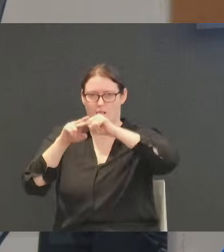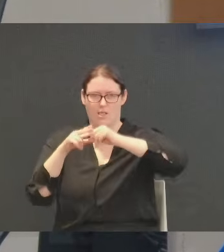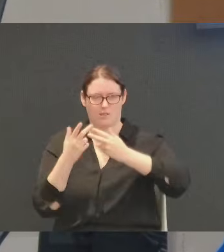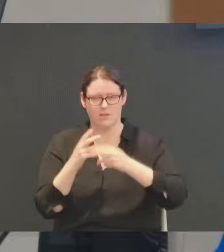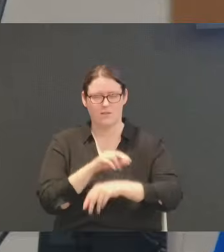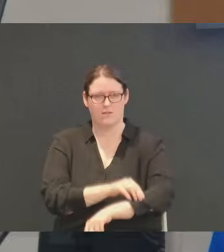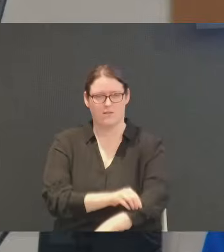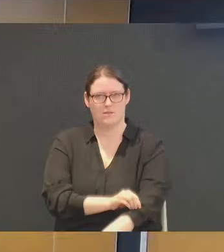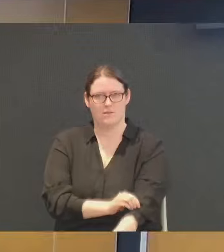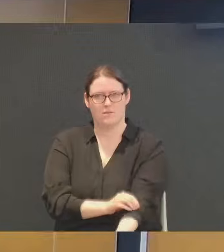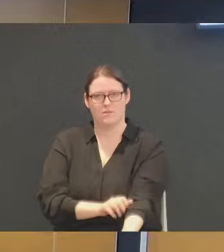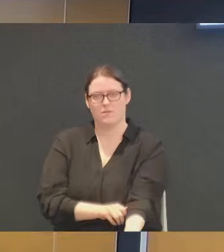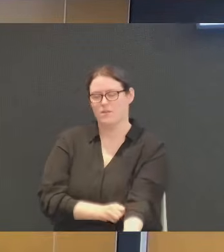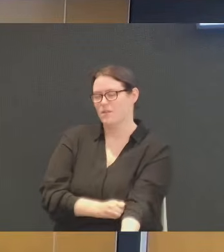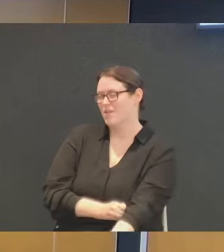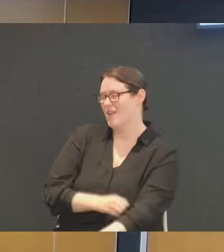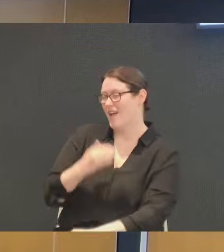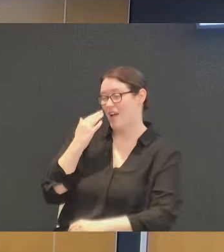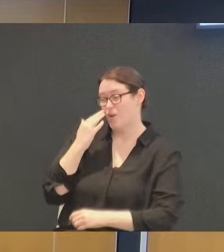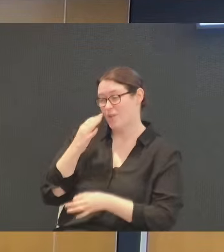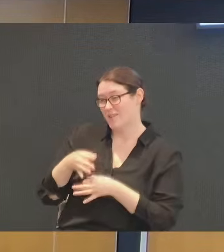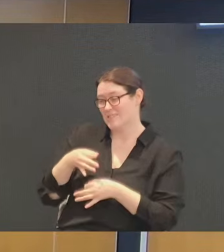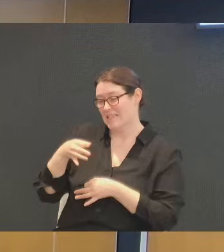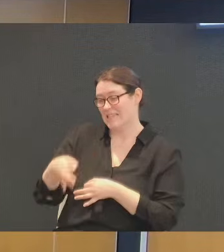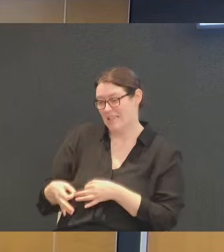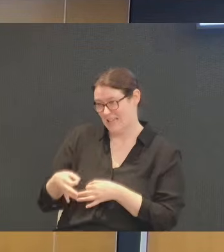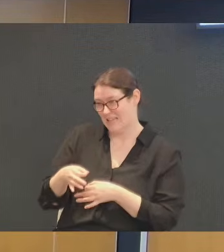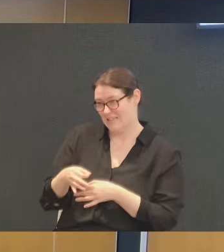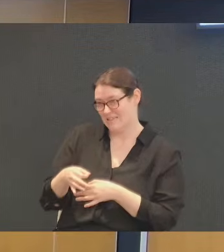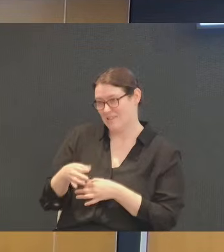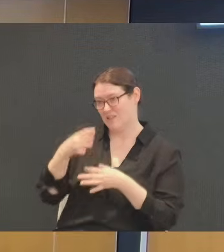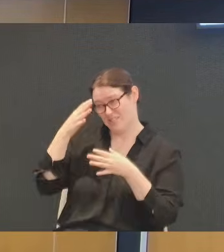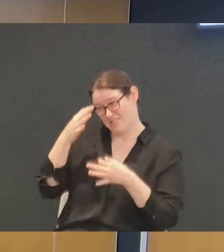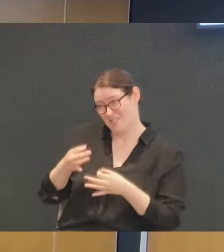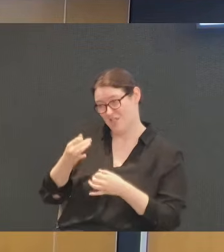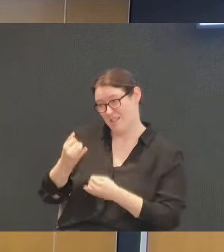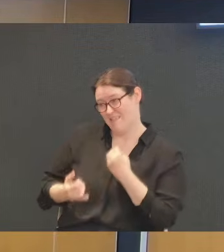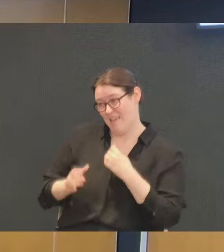I know they delayed their decision at their last board meeting, so I don't know if they're waiting